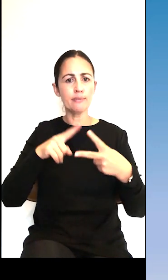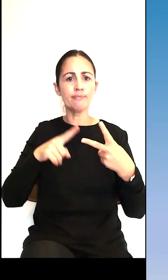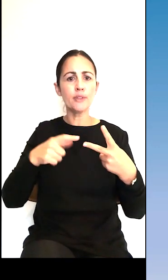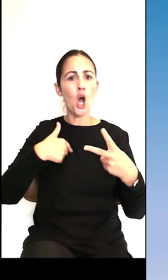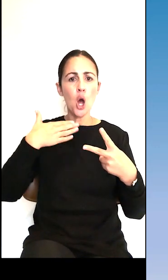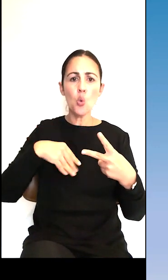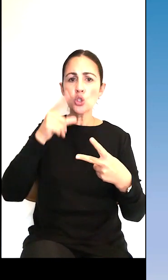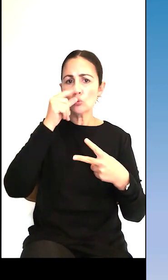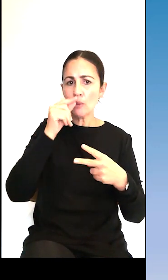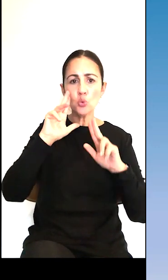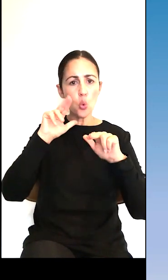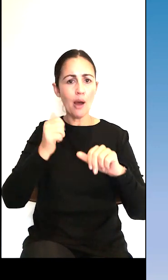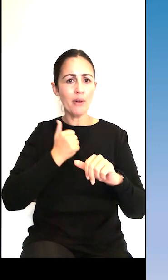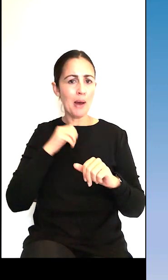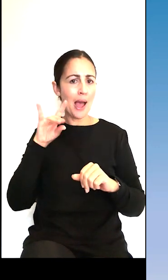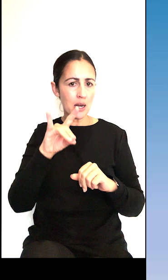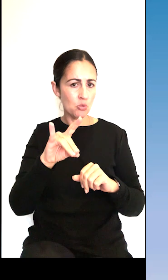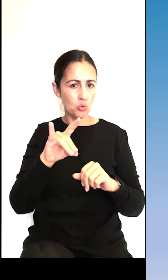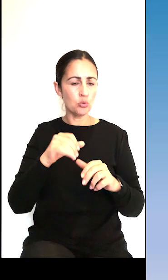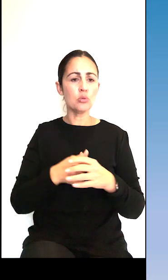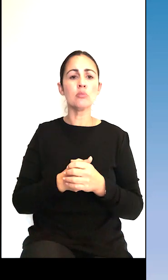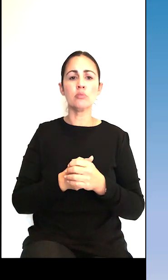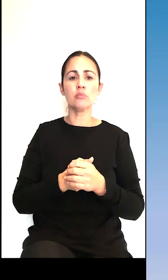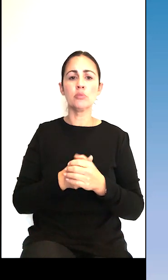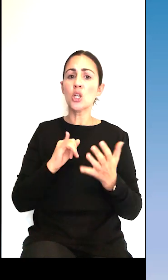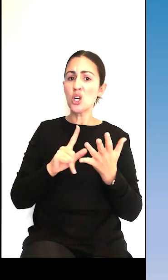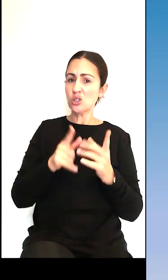what outcomes would be acceptable or unacceptable to that person,